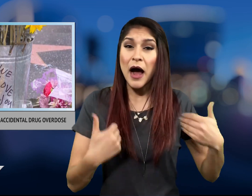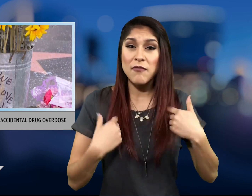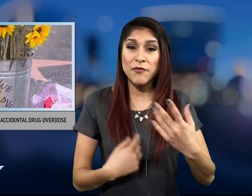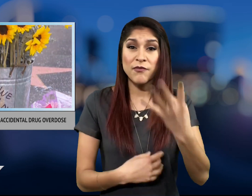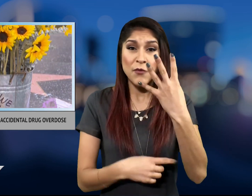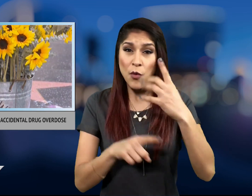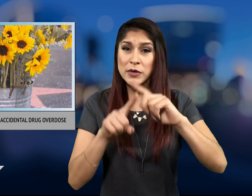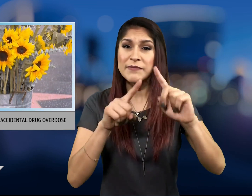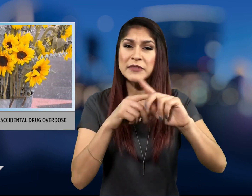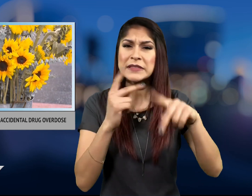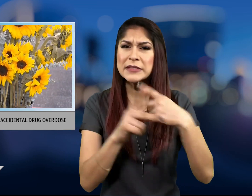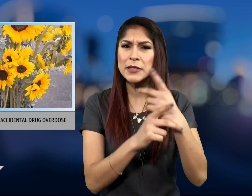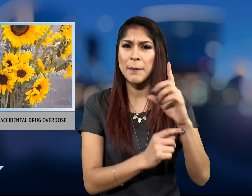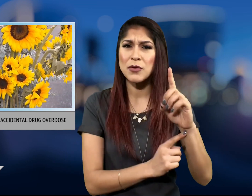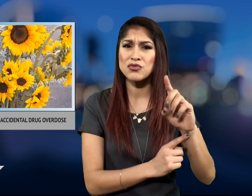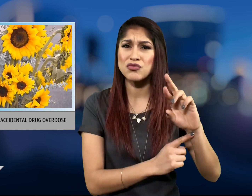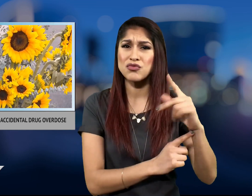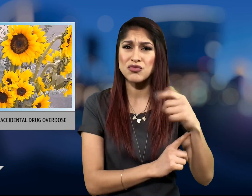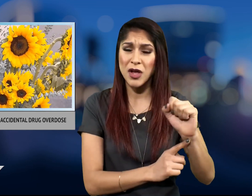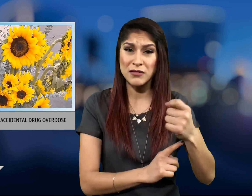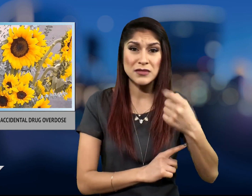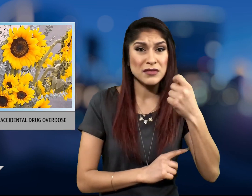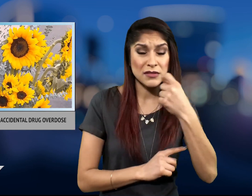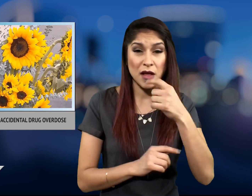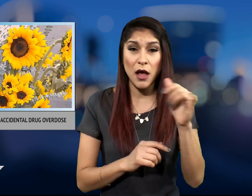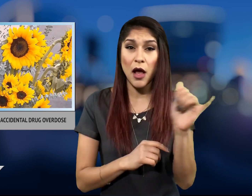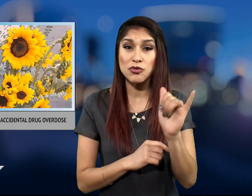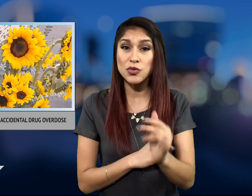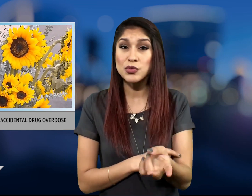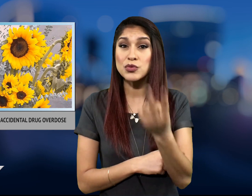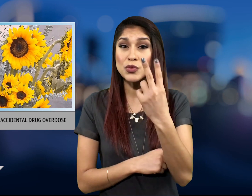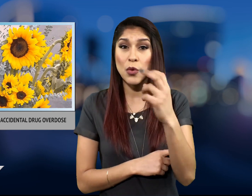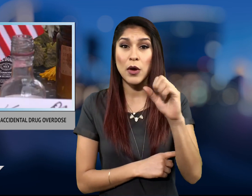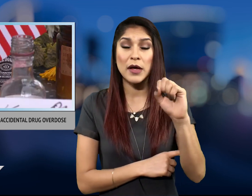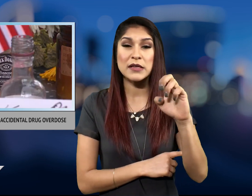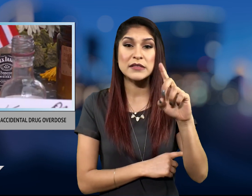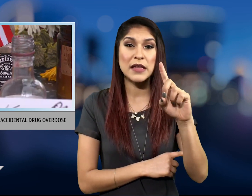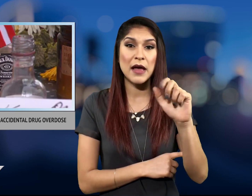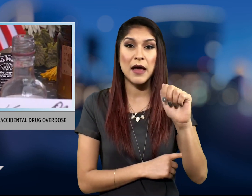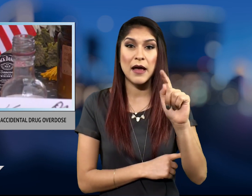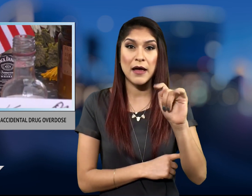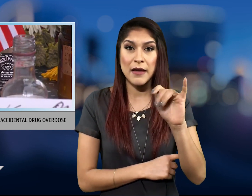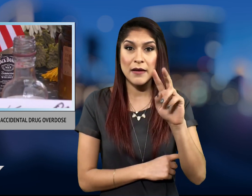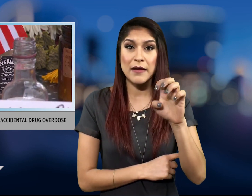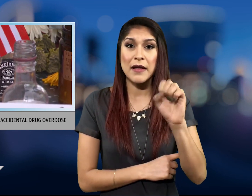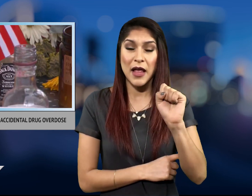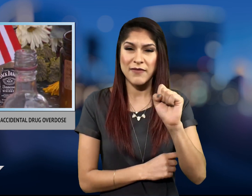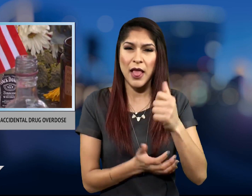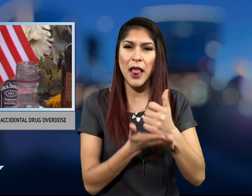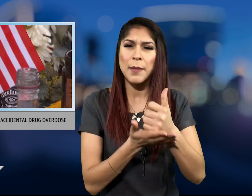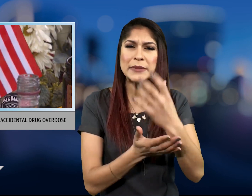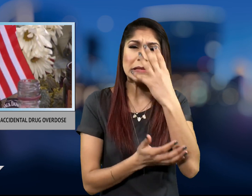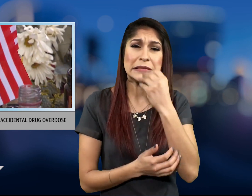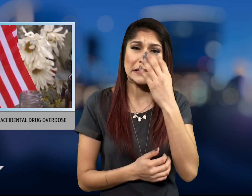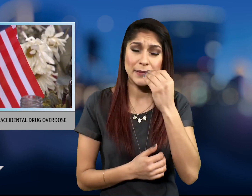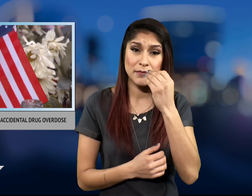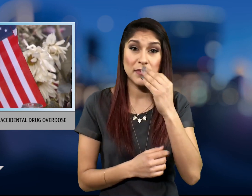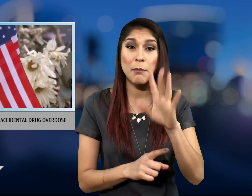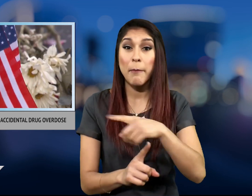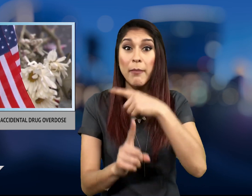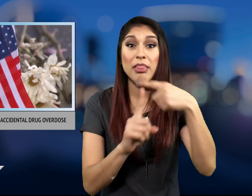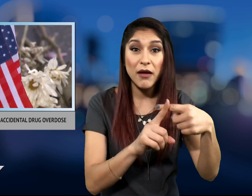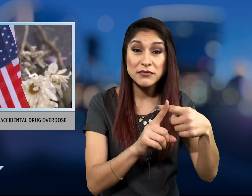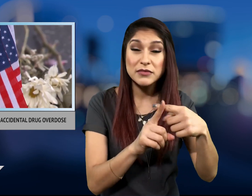The medical examiner says Petty had four types of opioids in his system, along with two sedatives